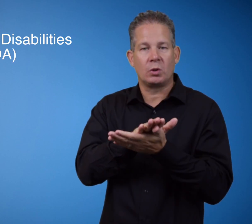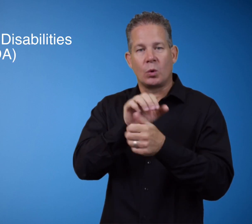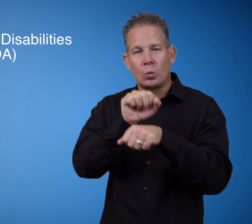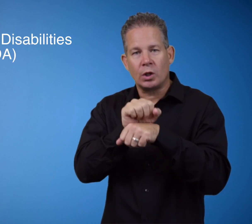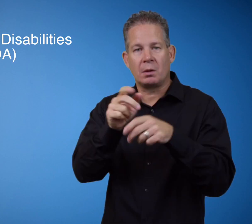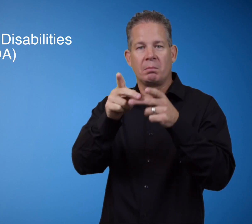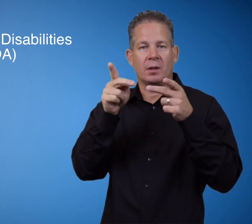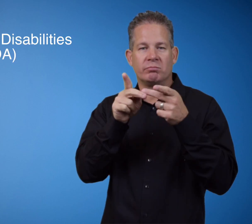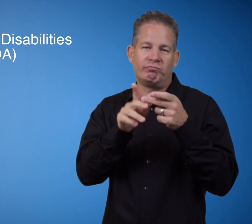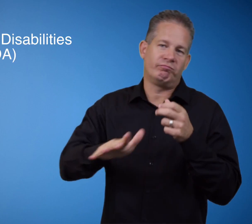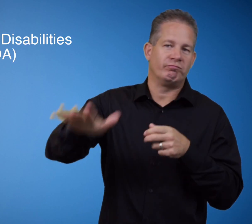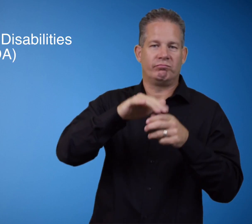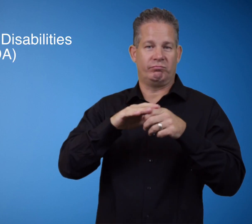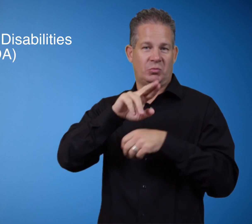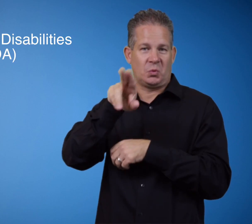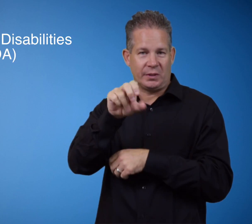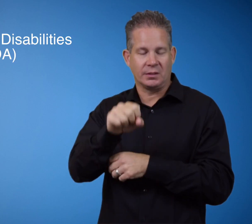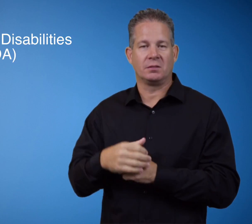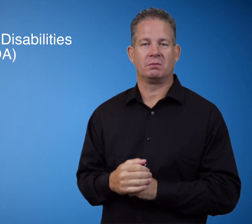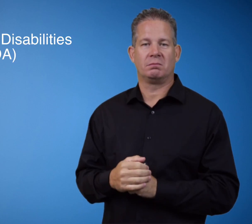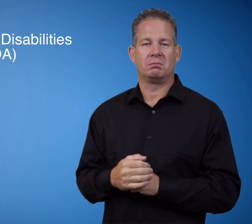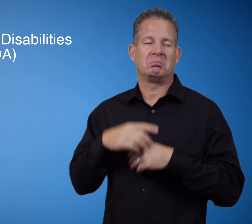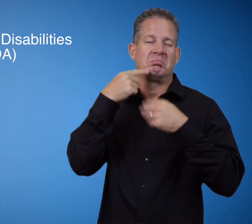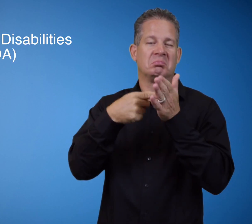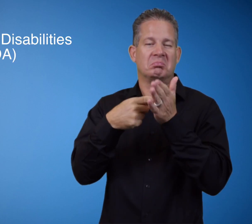in schools, the workplaces and all over the United States.